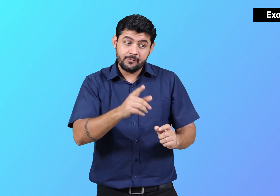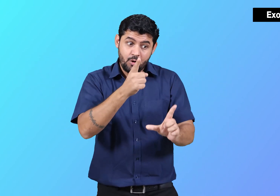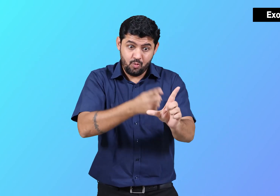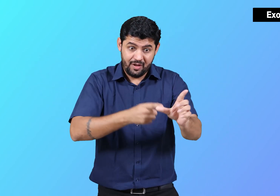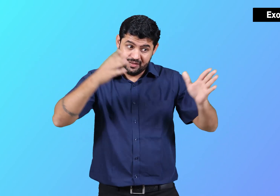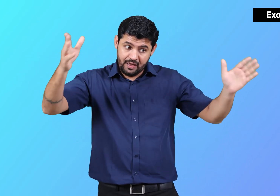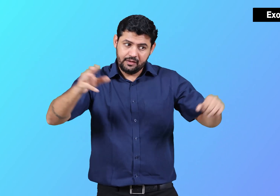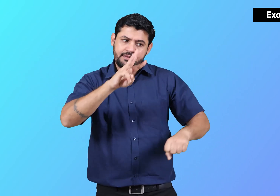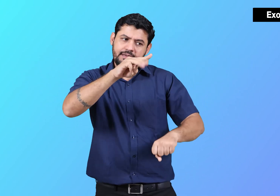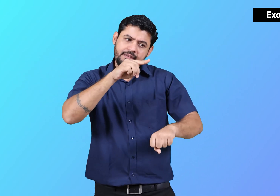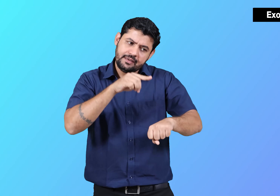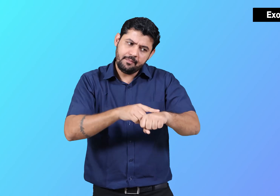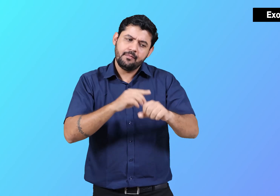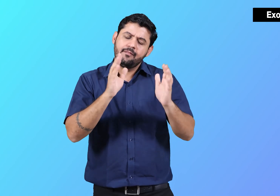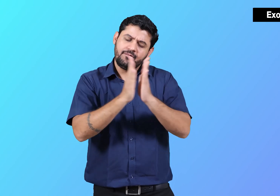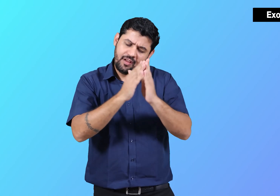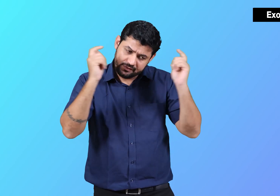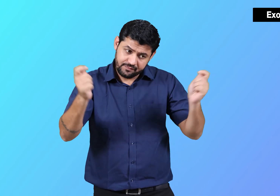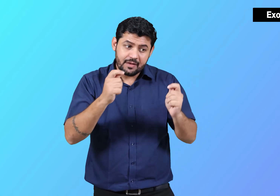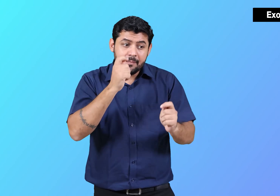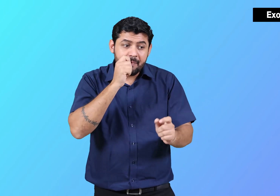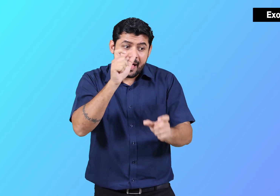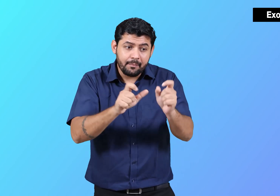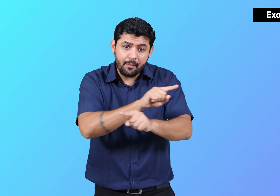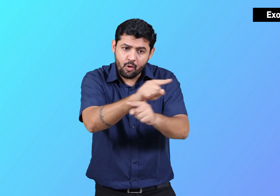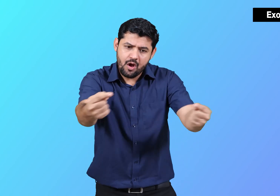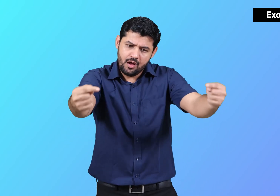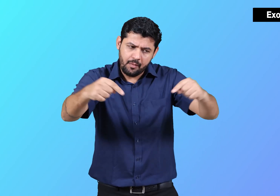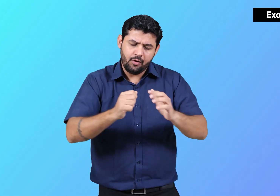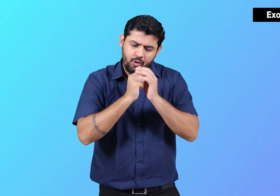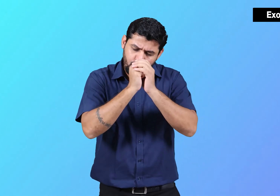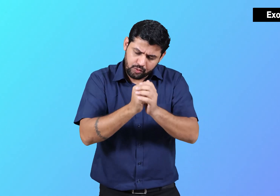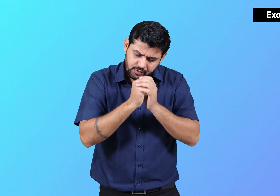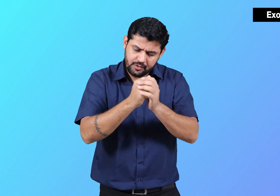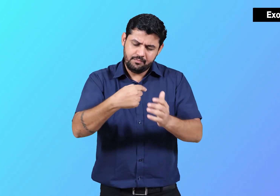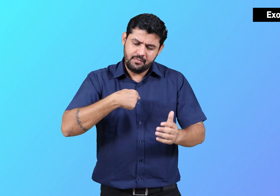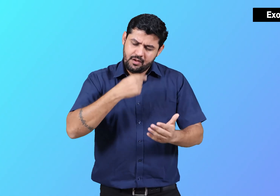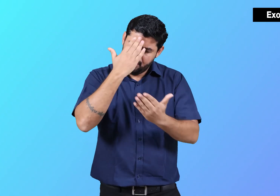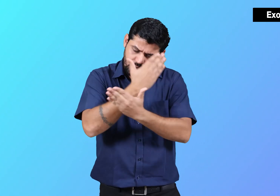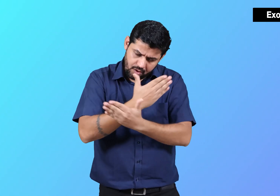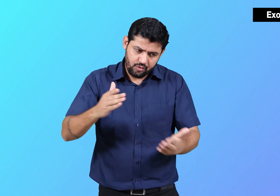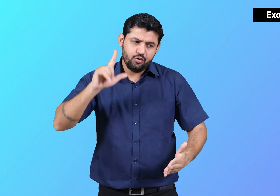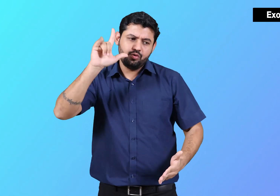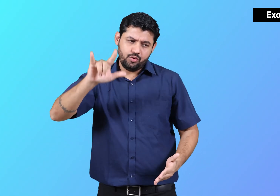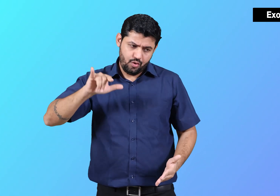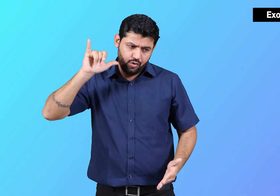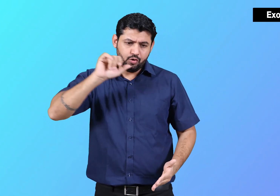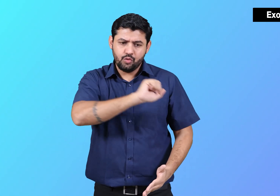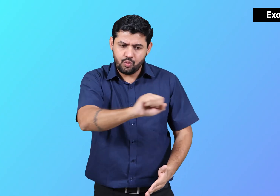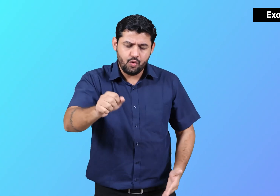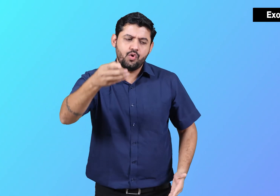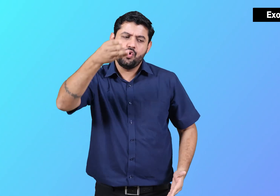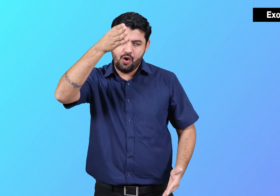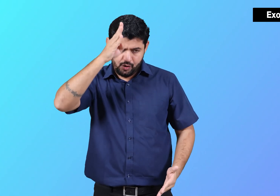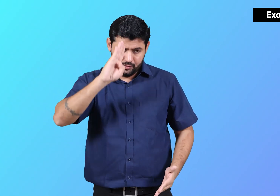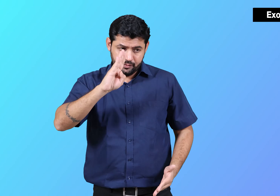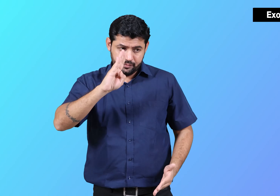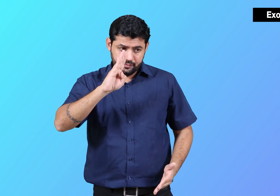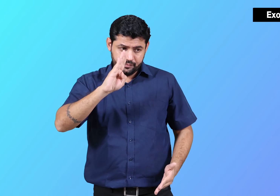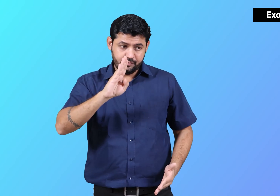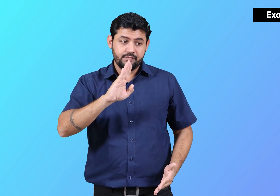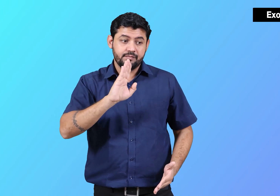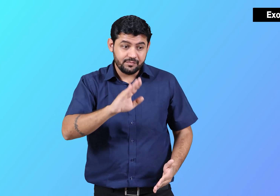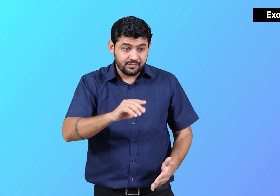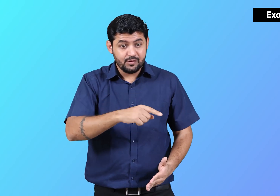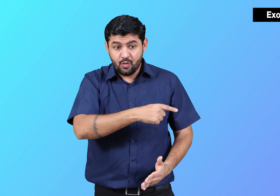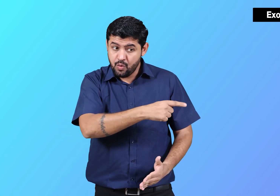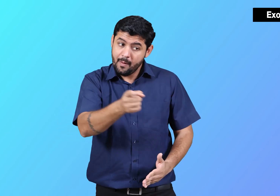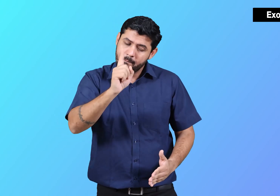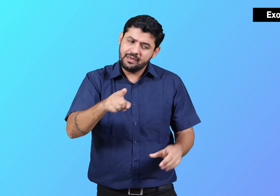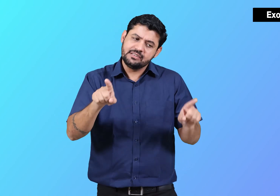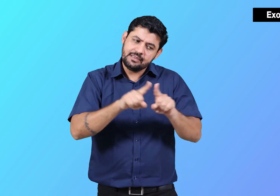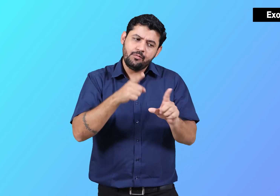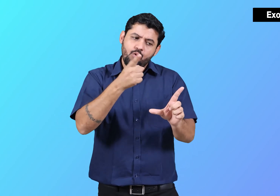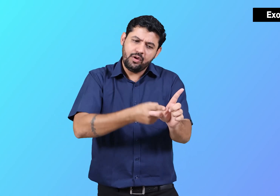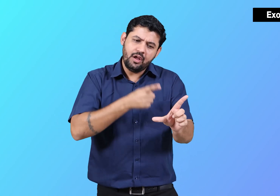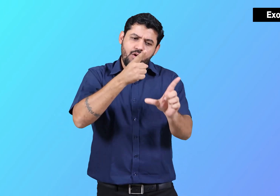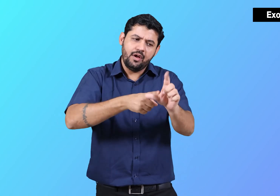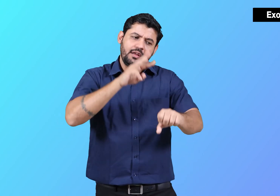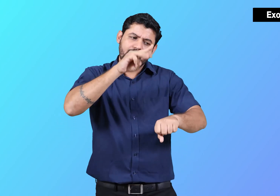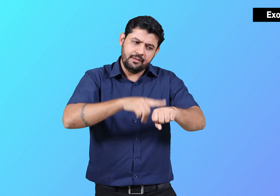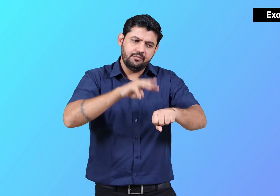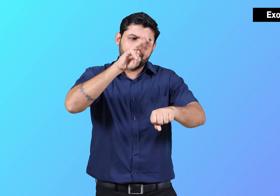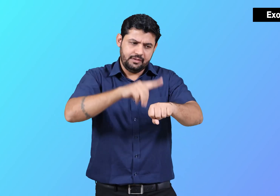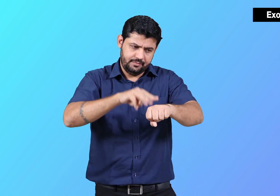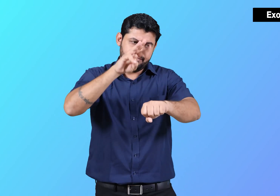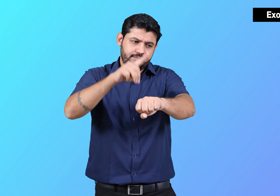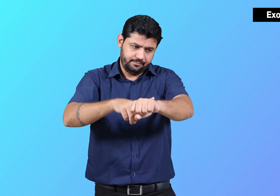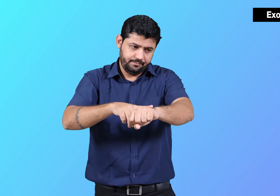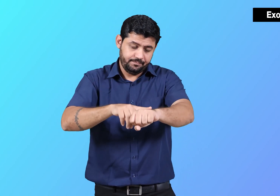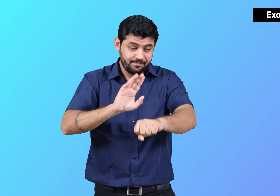“Three times each year all your men must go to be with the Lord GOD, the God of Israel.